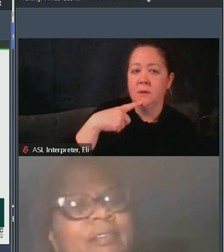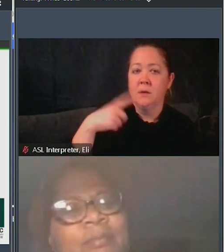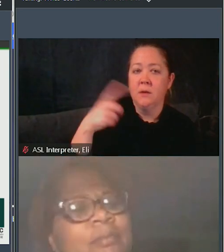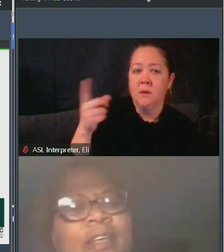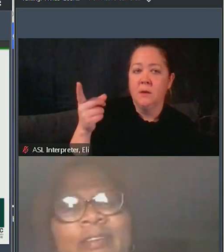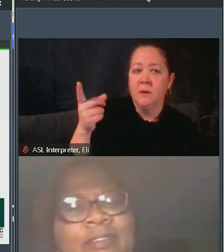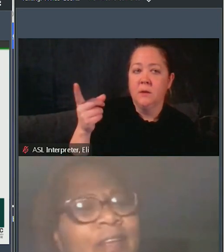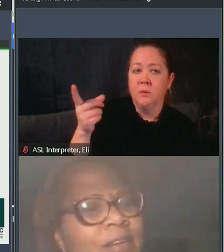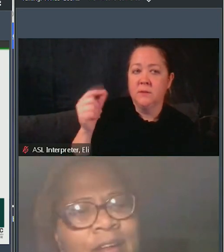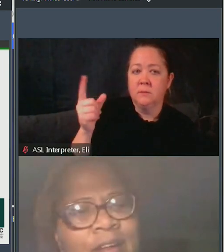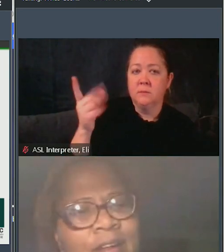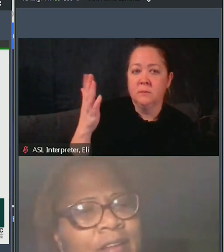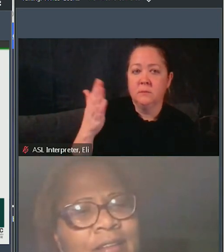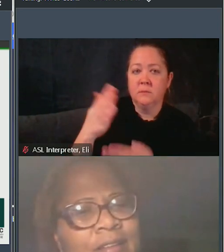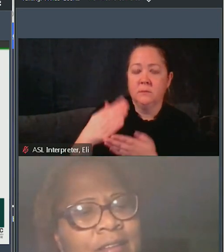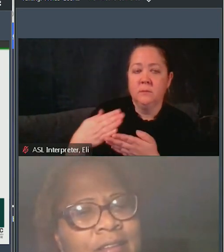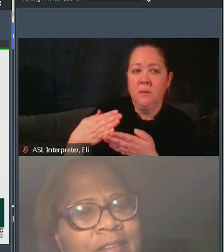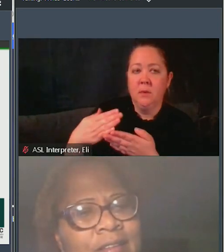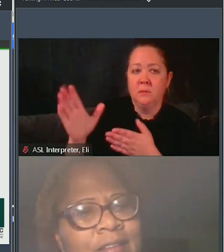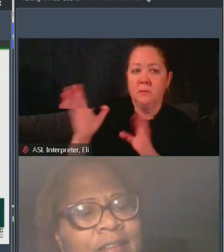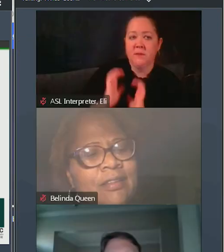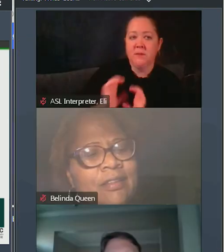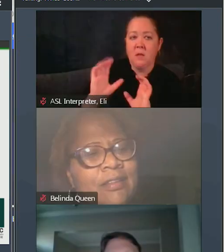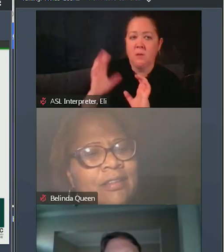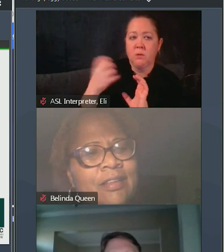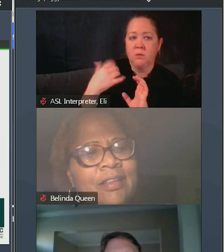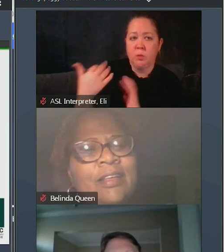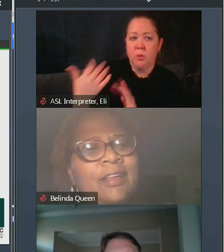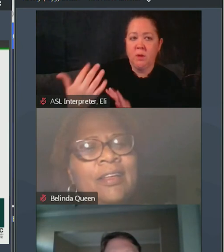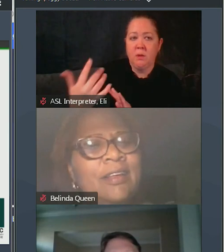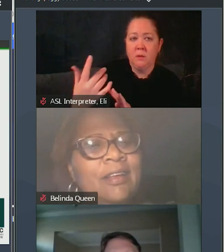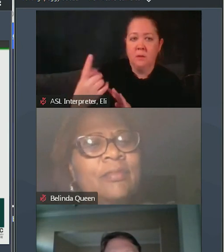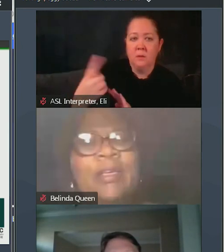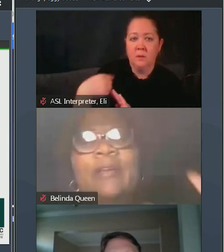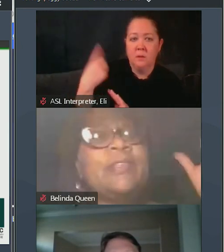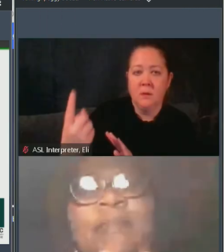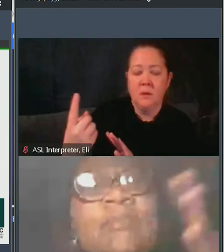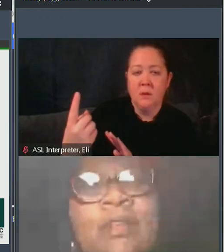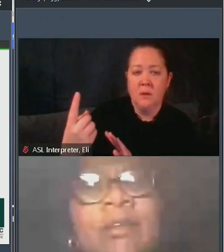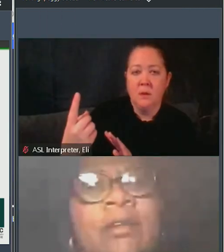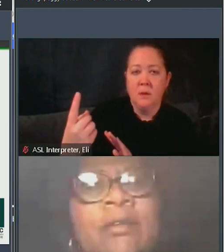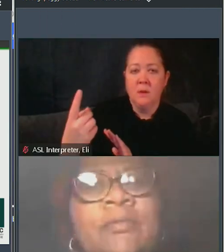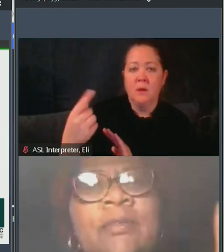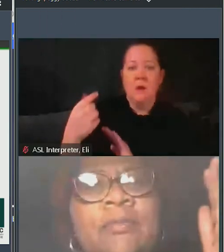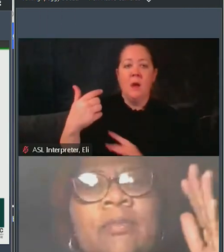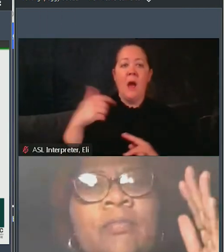I see you shaking your head, so you're not his client. Okay? Yes, I am. I will be unable to attend the January meeting.